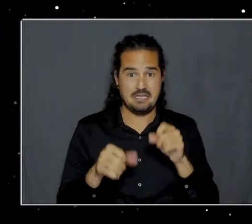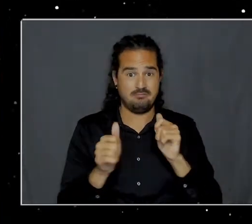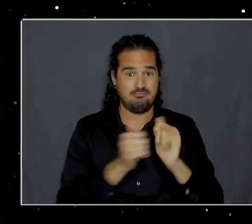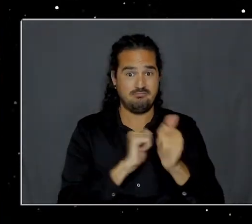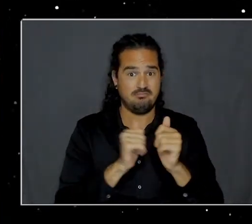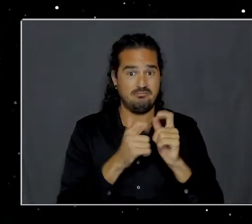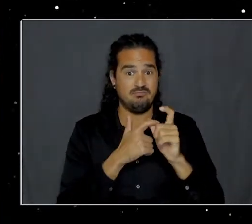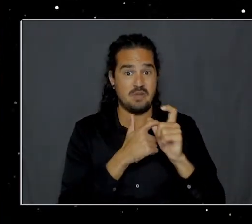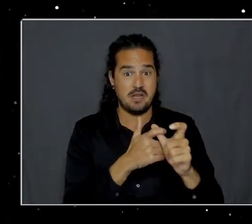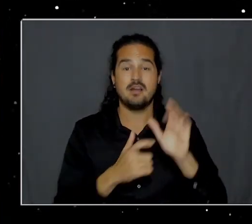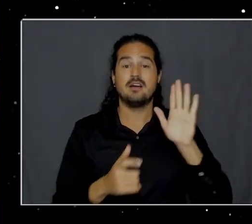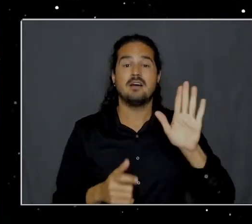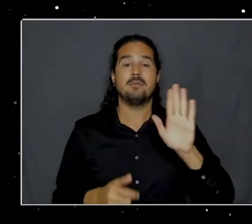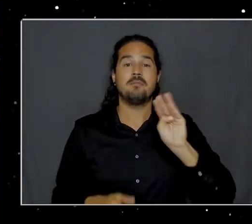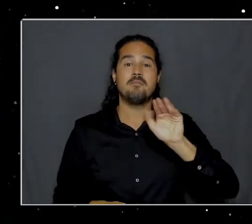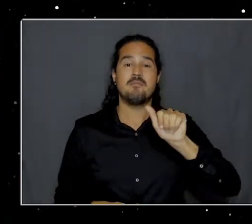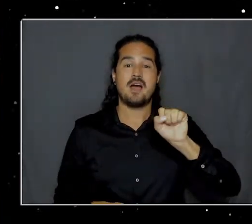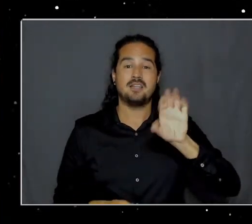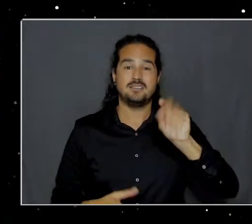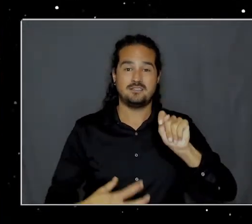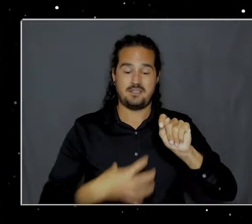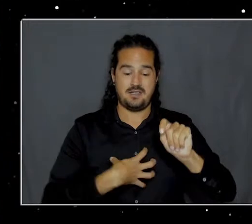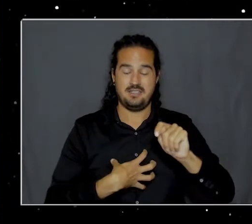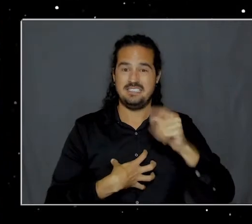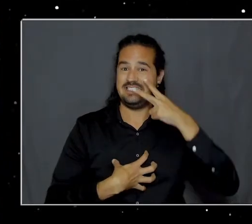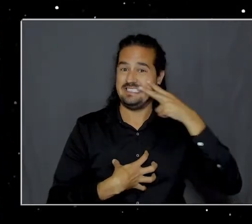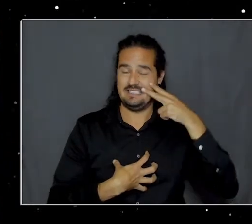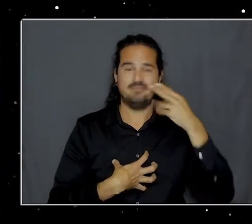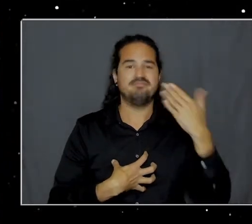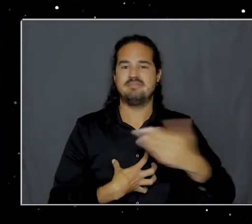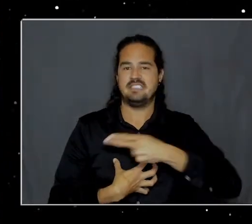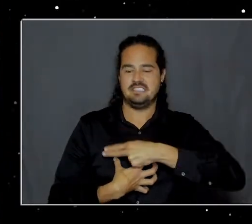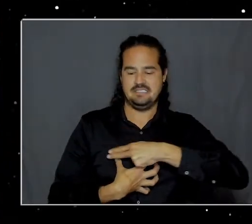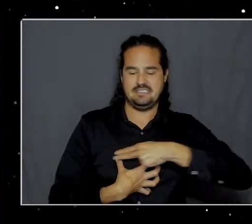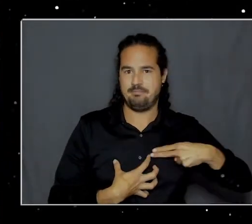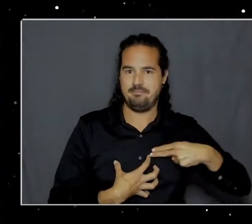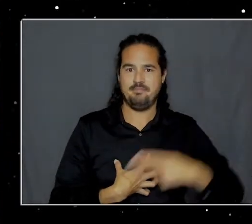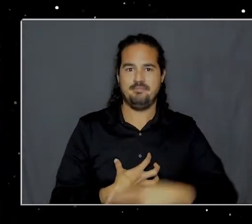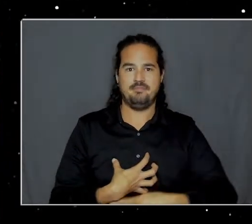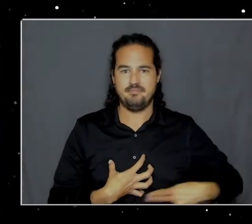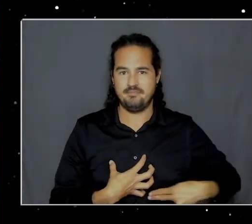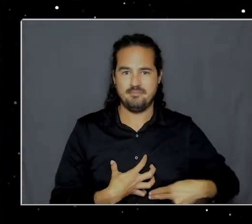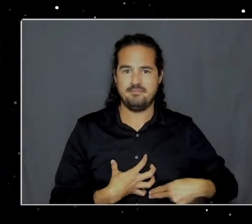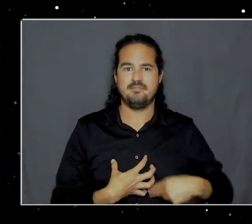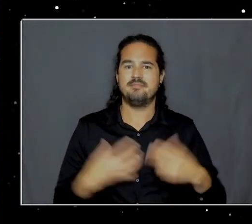OVER THE INDIAN MASCOT ON HER JERSEY, AND MANY OF HER TEAMMATES FOLLOWED SUIT.